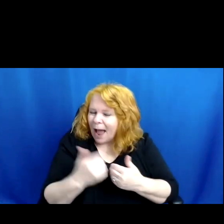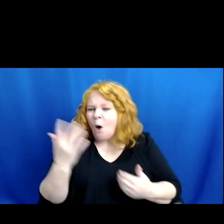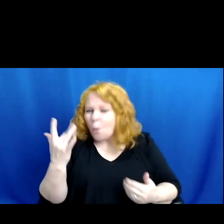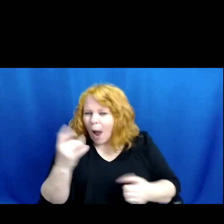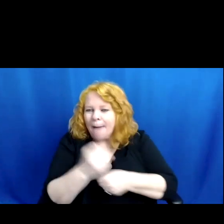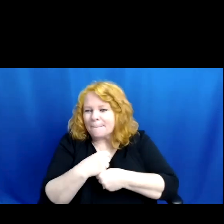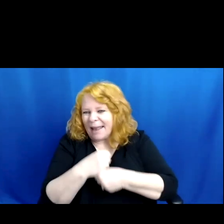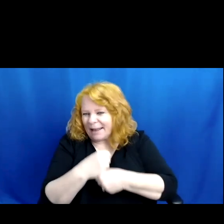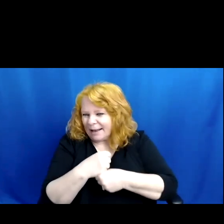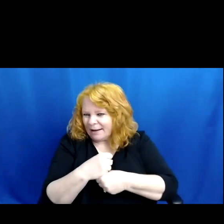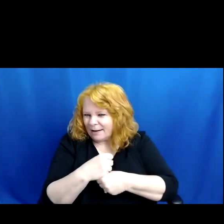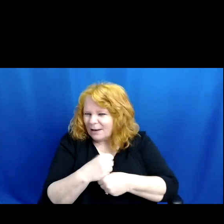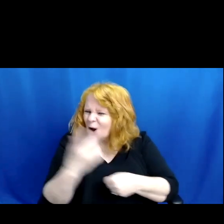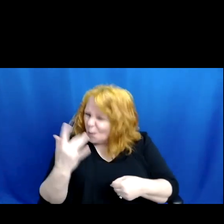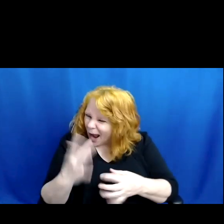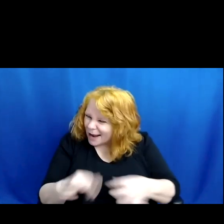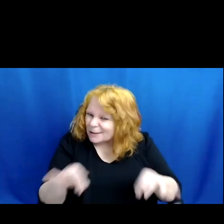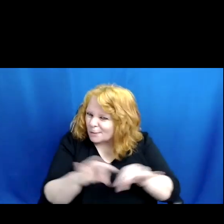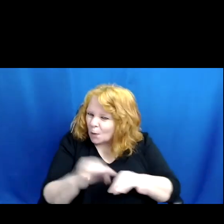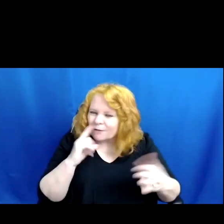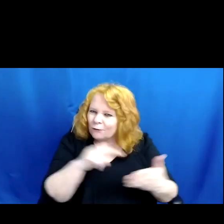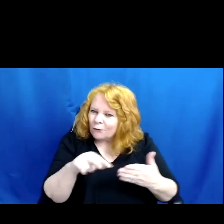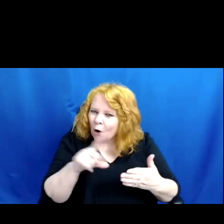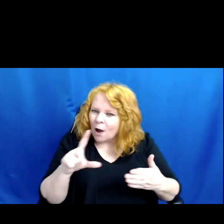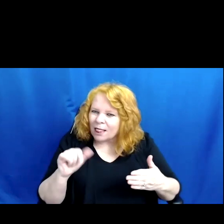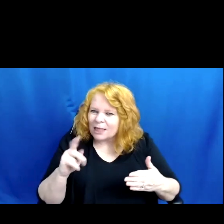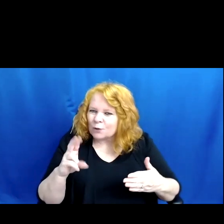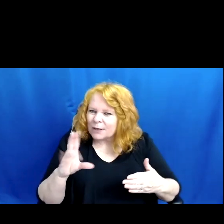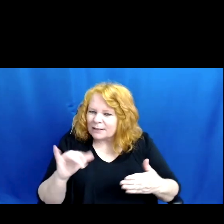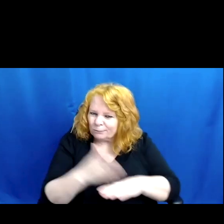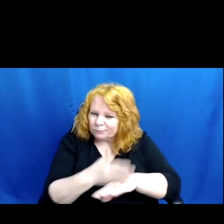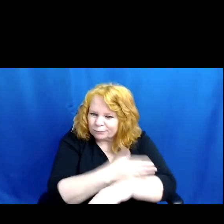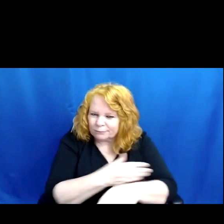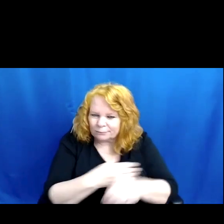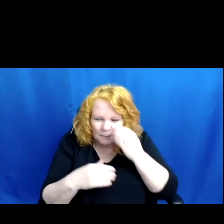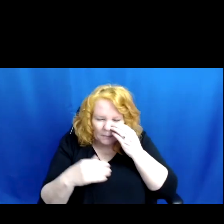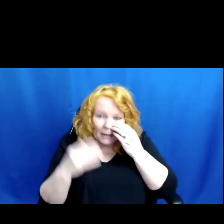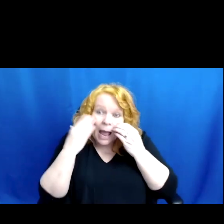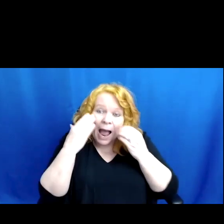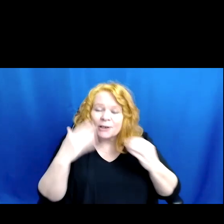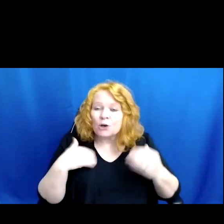Why it is important for literacy, you have your sparkly boxes. Hopefully with your Midwest Marvin.